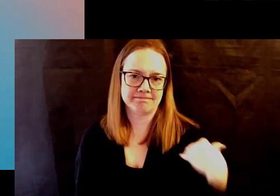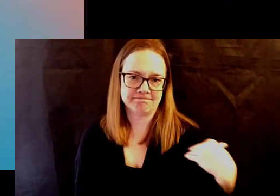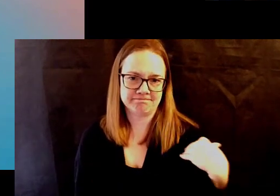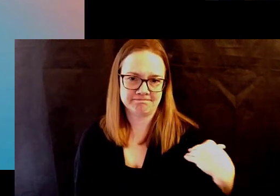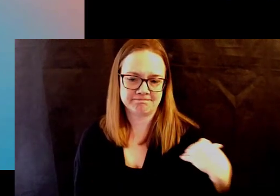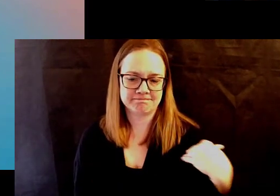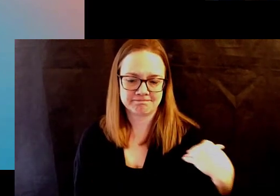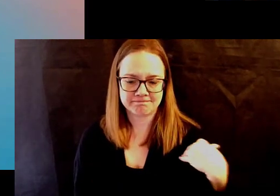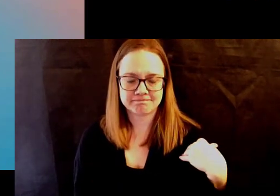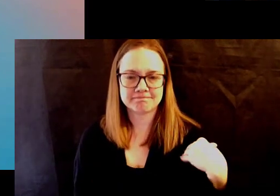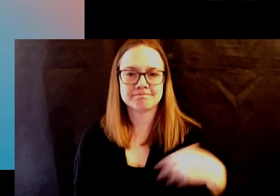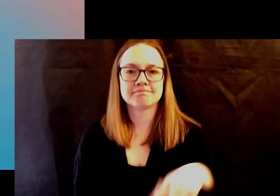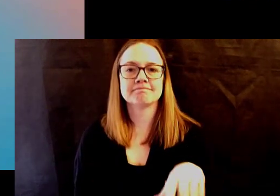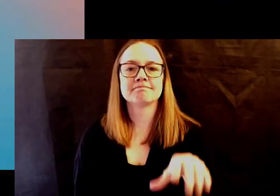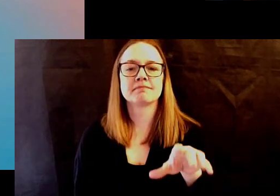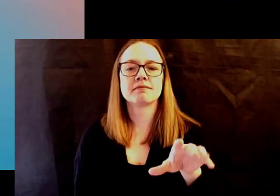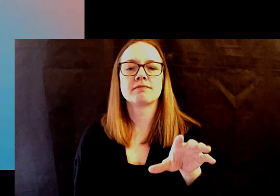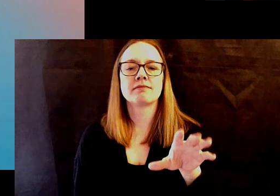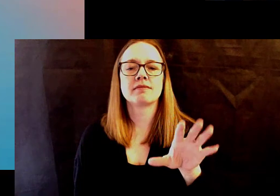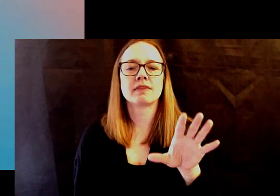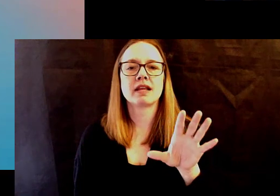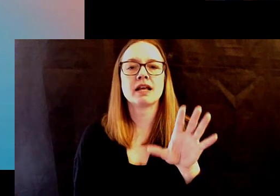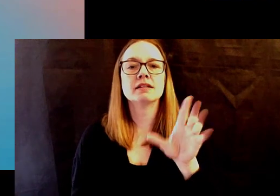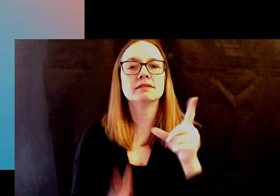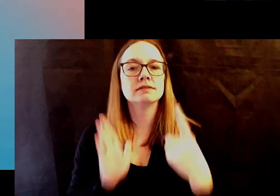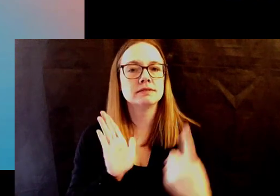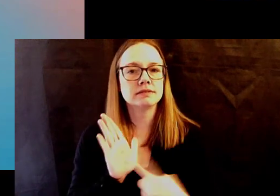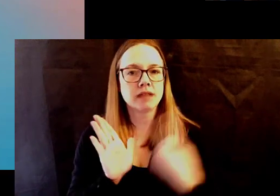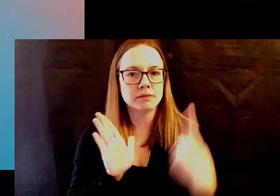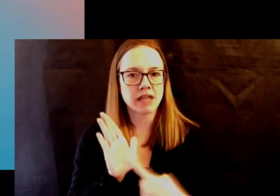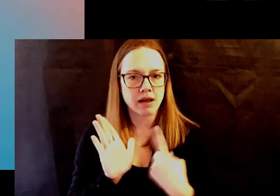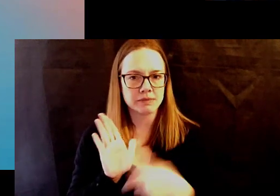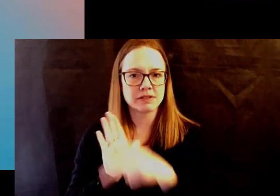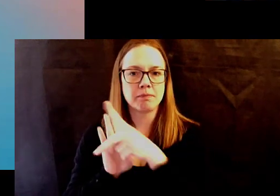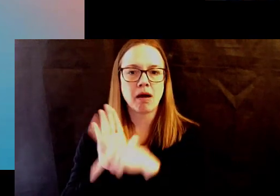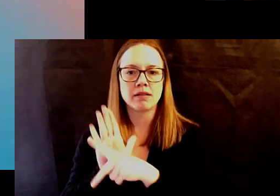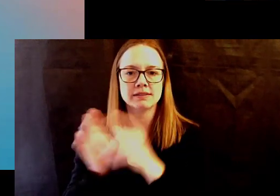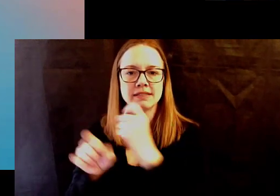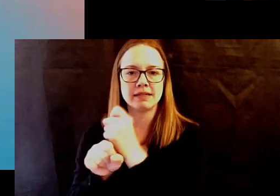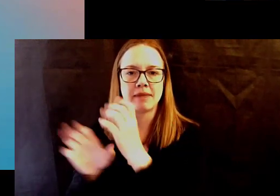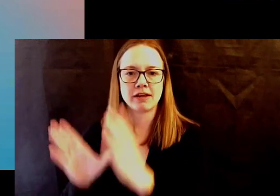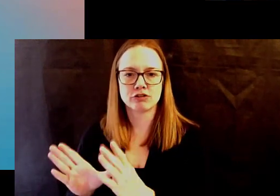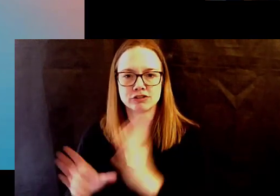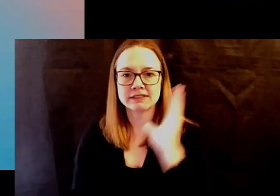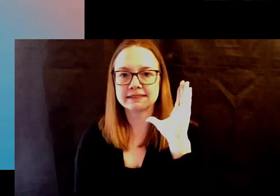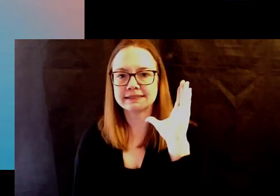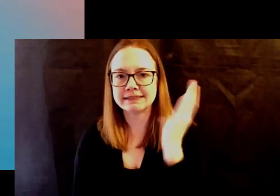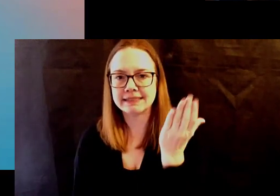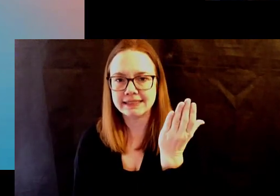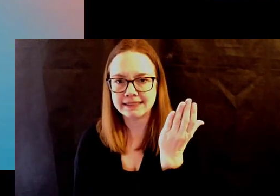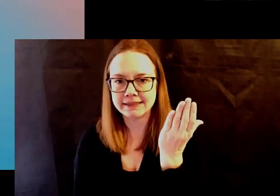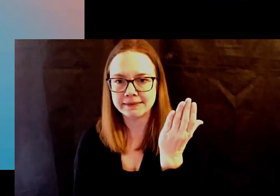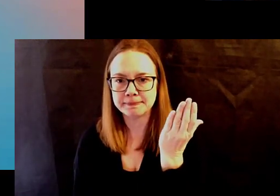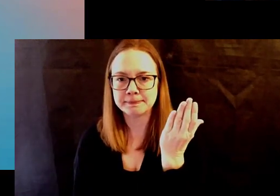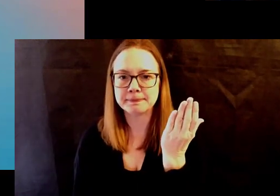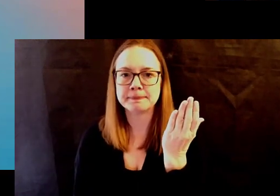is that sometimes policymakers seem untouchable